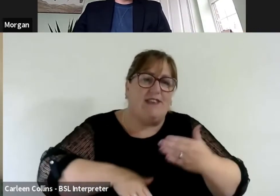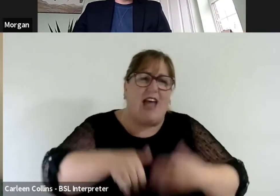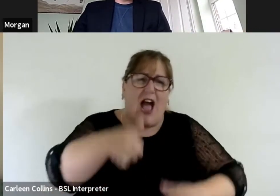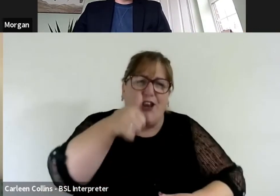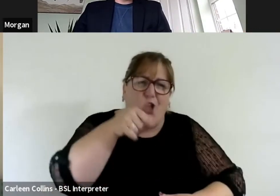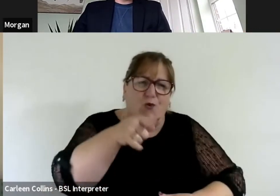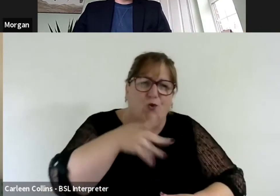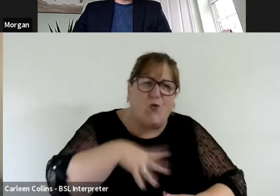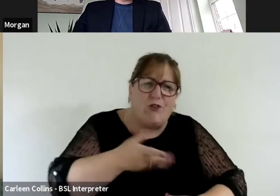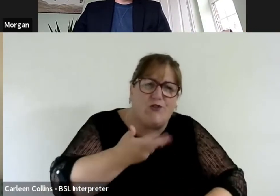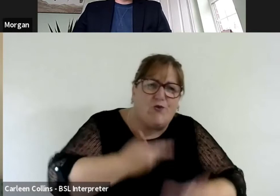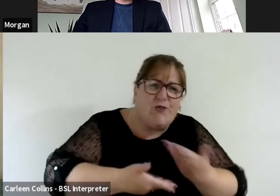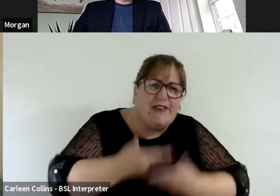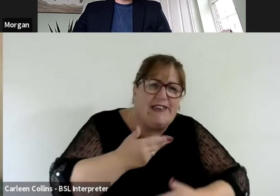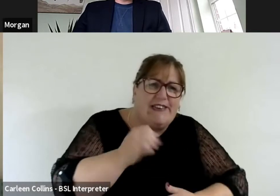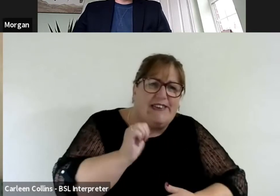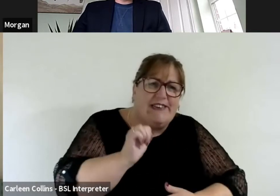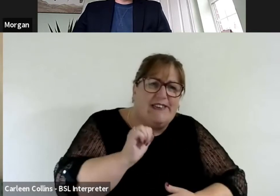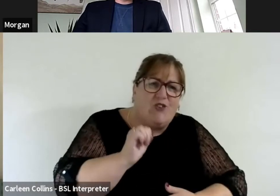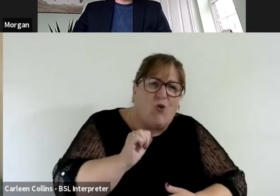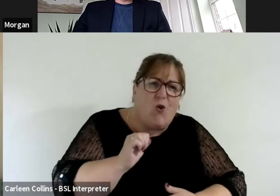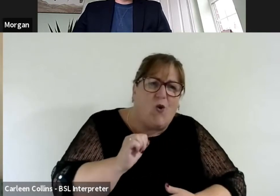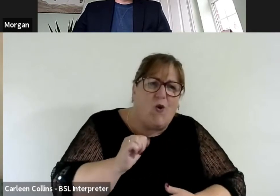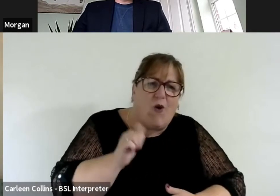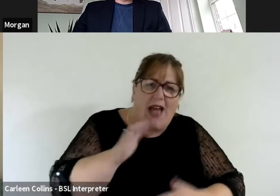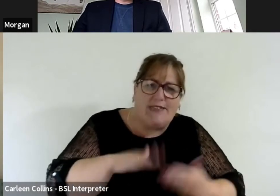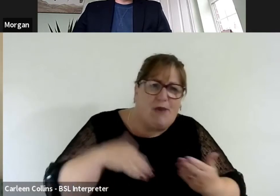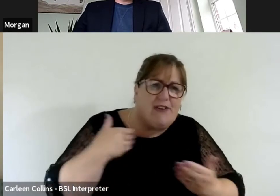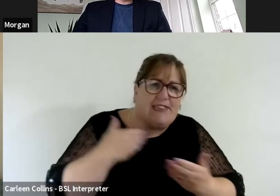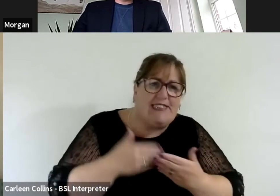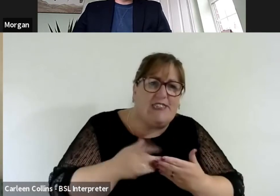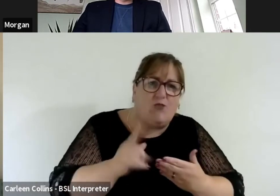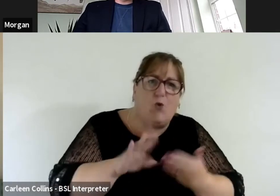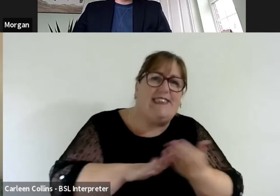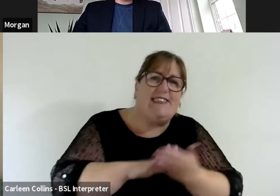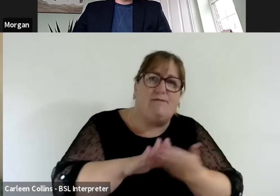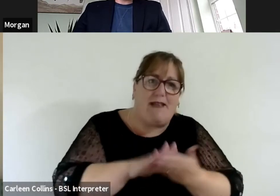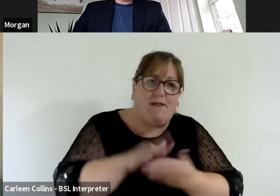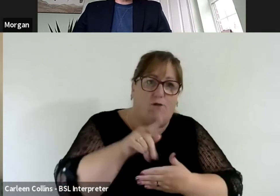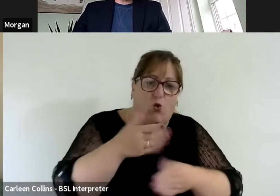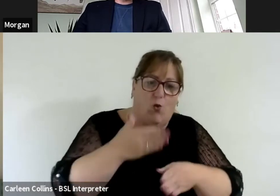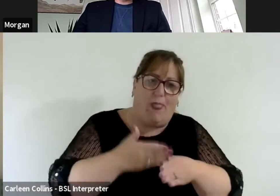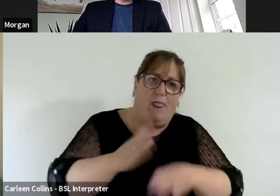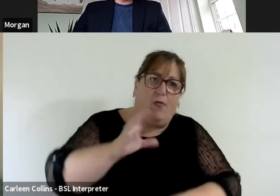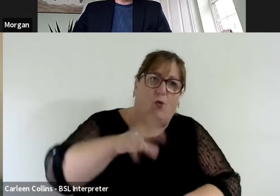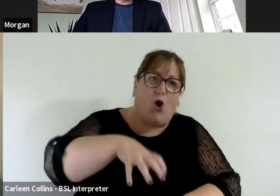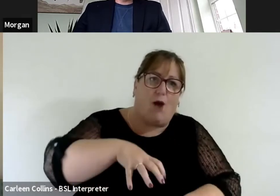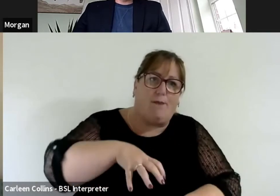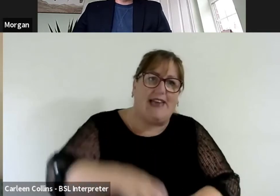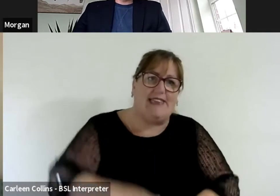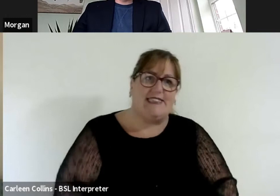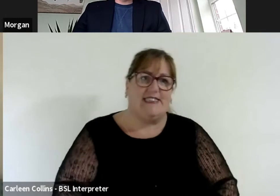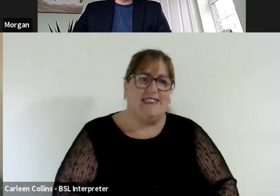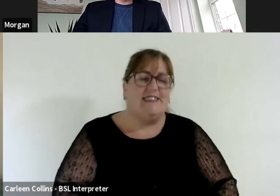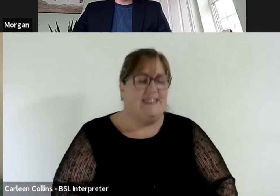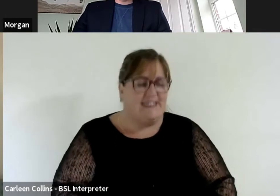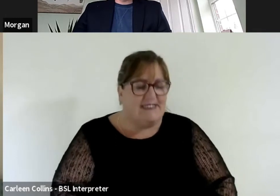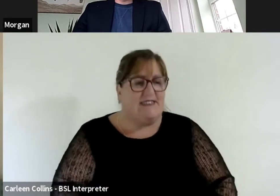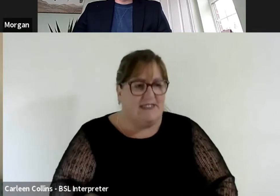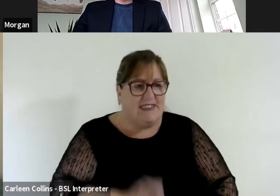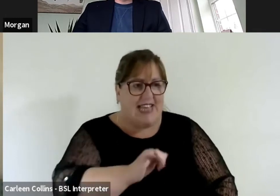Can you please share your lived experience with us. I know that you want to tell us a story or two about your lived experience and what it's meant for you